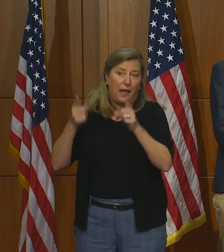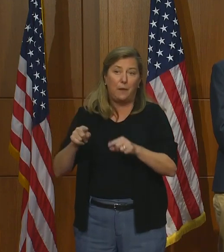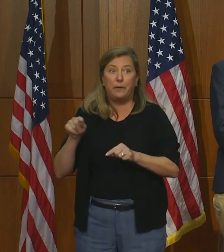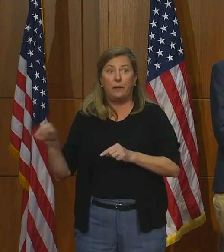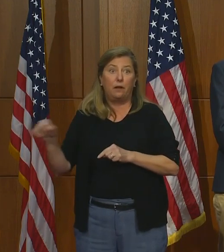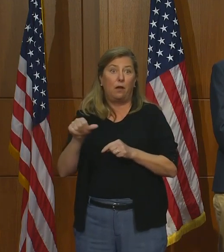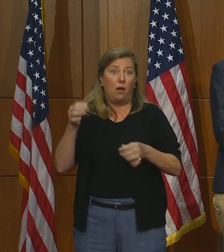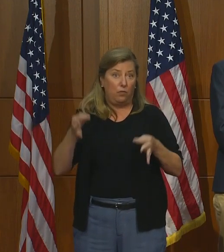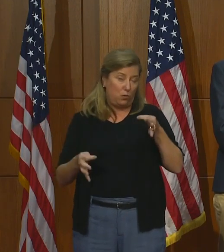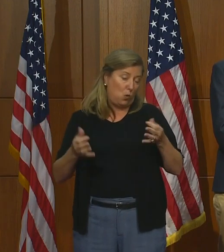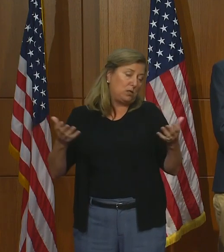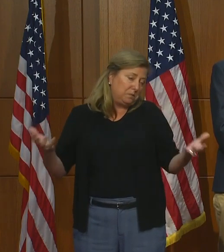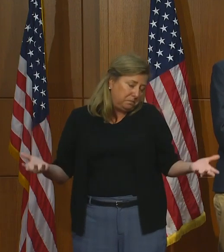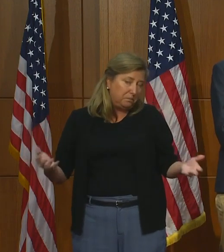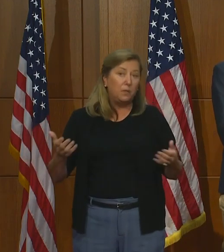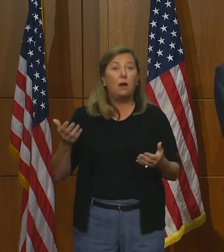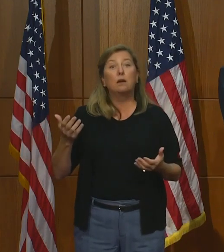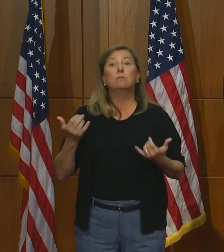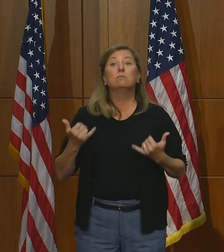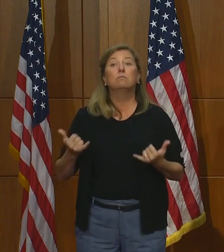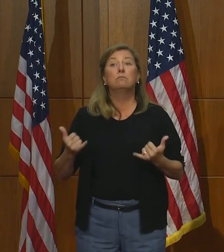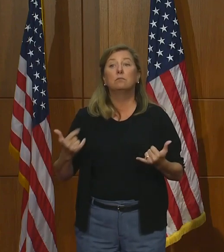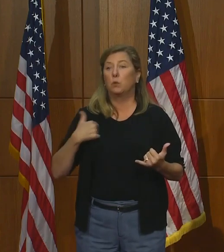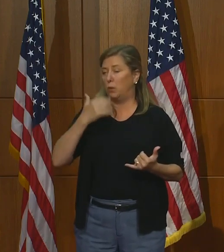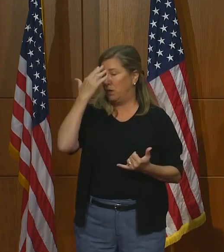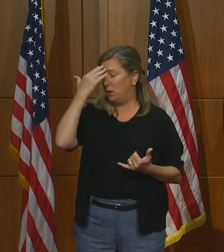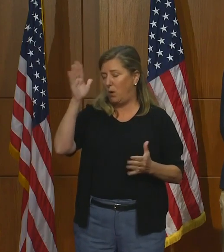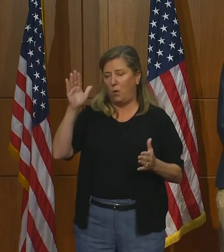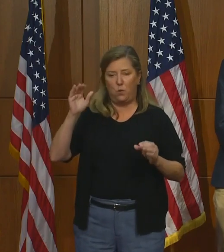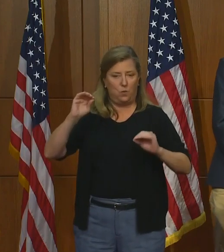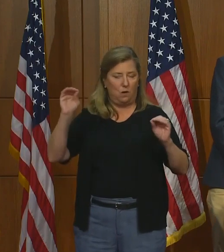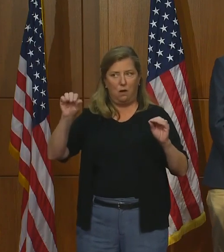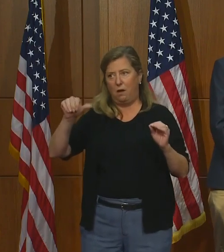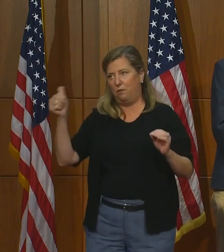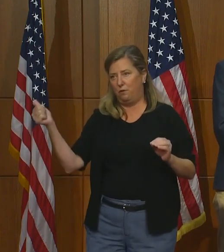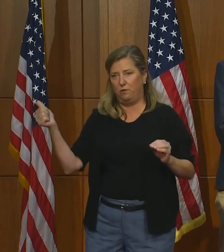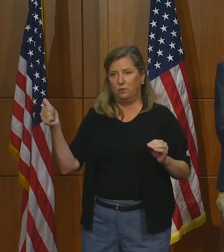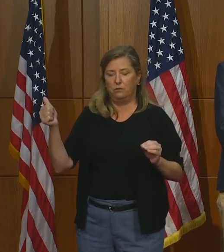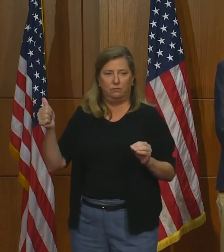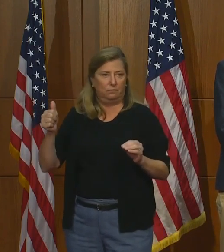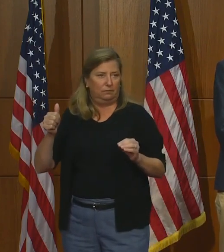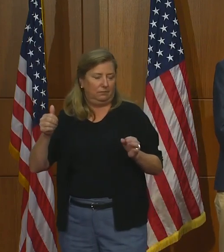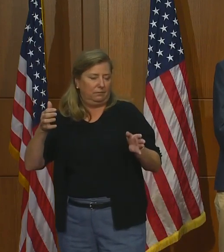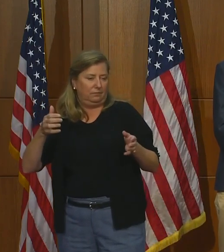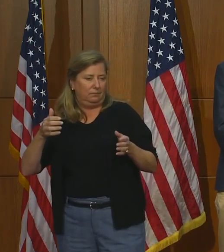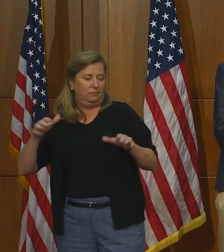INJECTIONS THAT HAVE BEEN ENTERED IN OTHER CIRCUIT COURTS BUT AS I STAND HERE TODAY WE